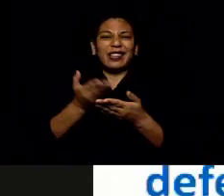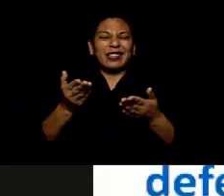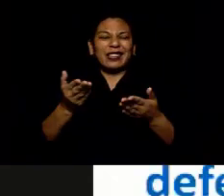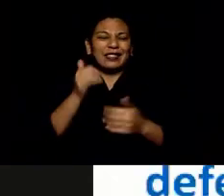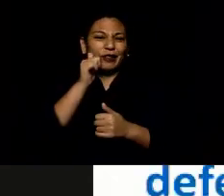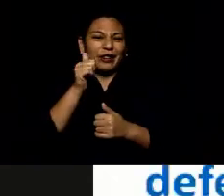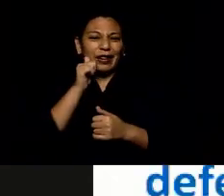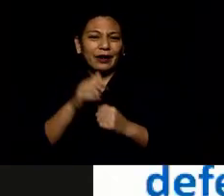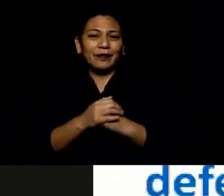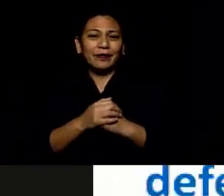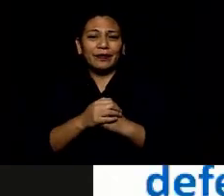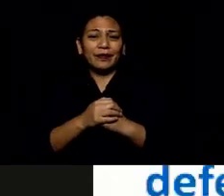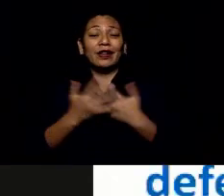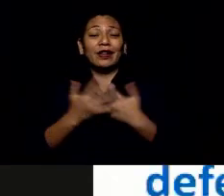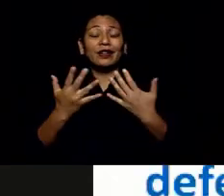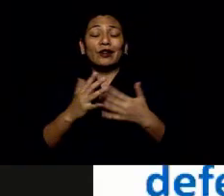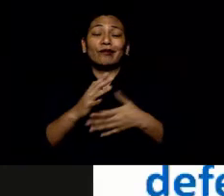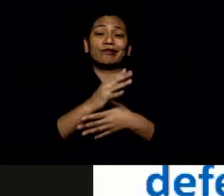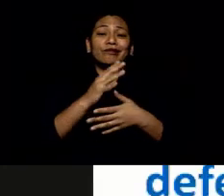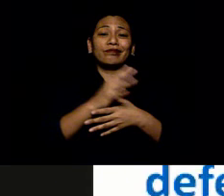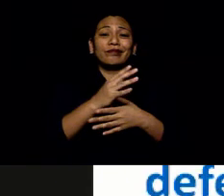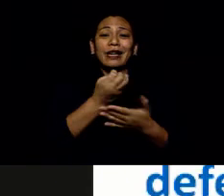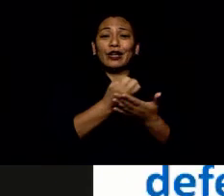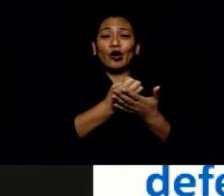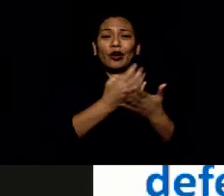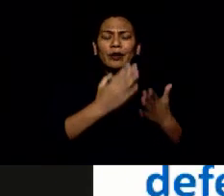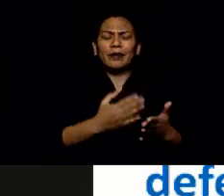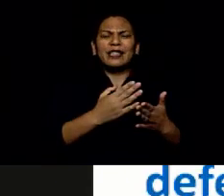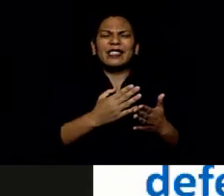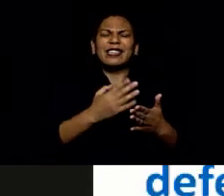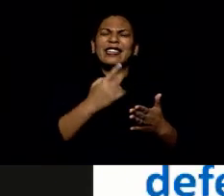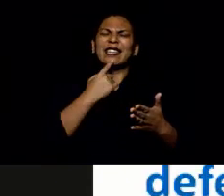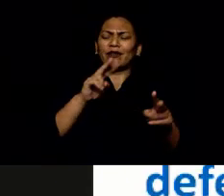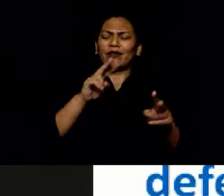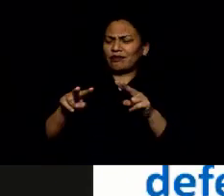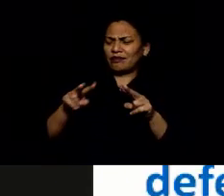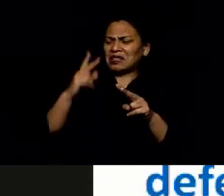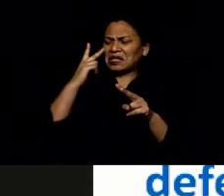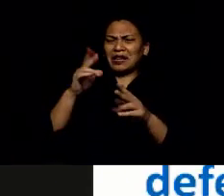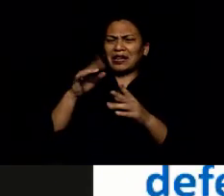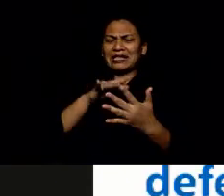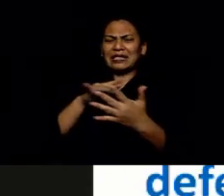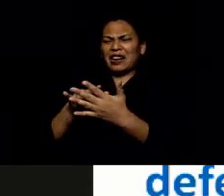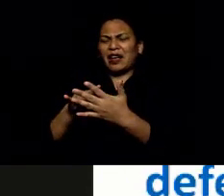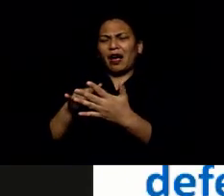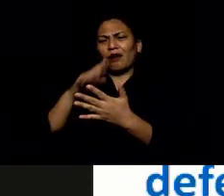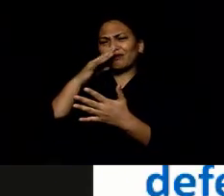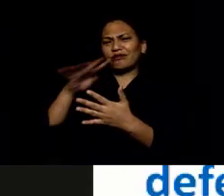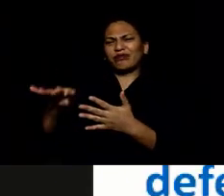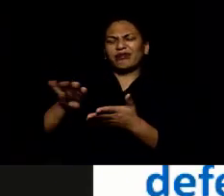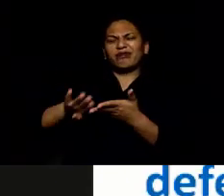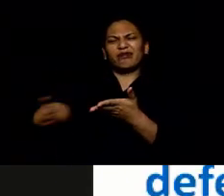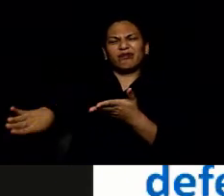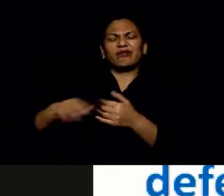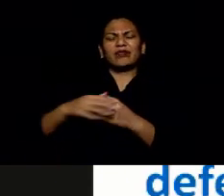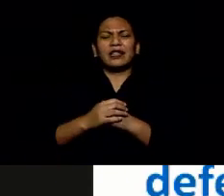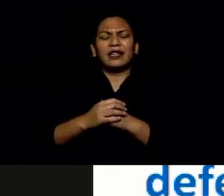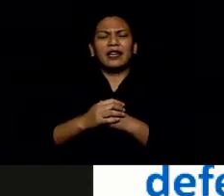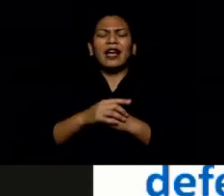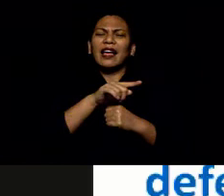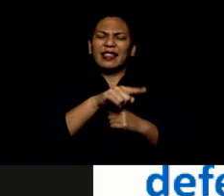So, as I said, mainstream economistsdismiss this study, um, and continue to defend economic growth.